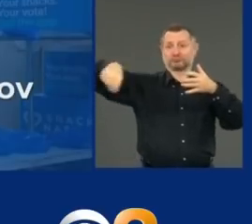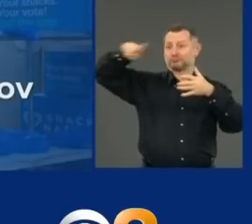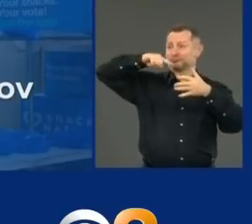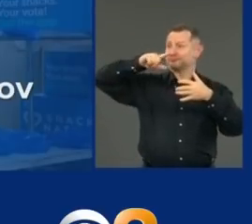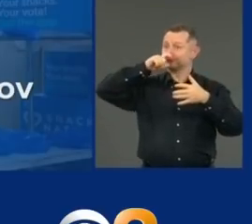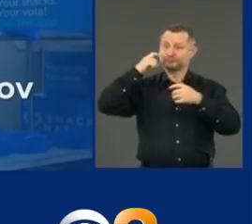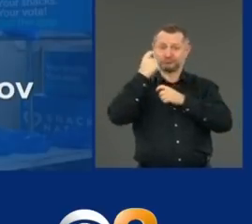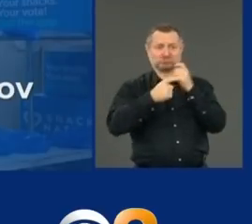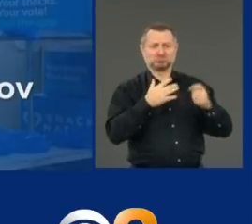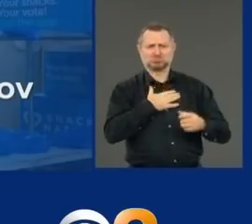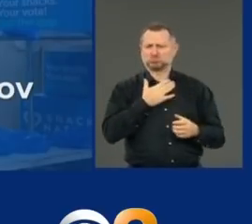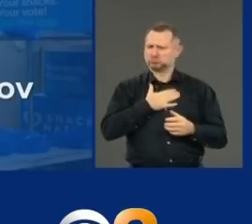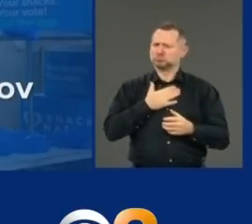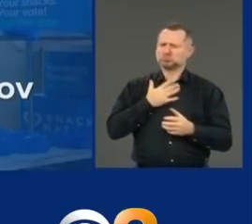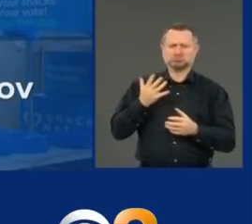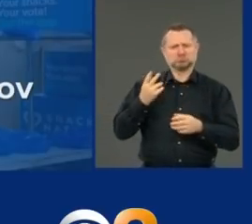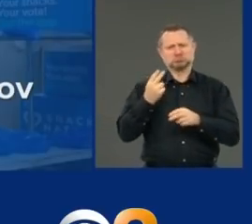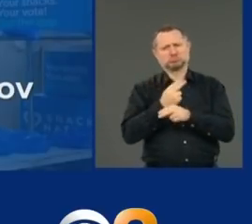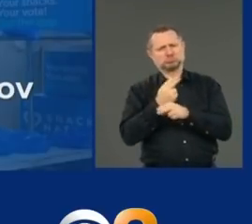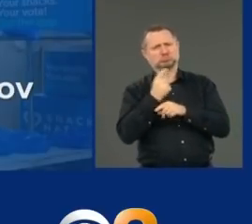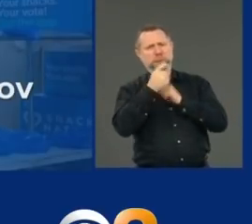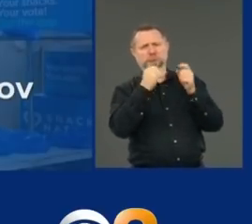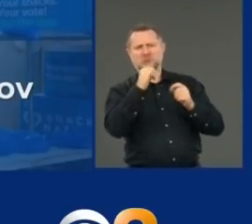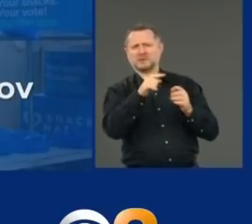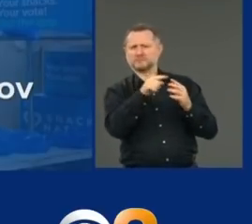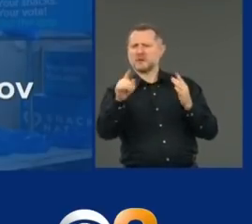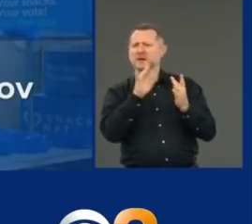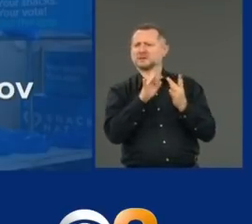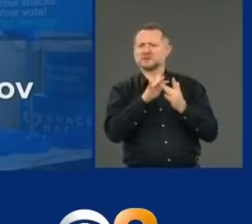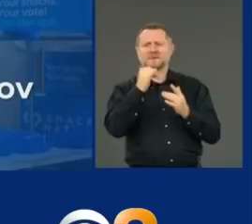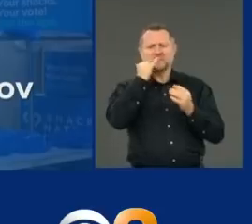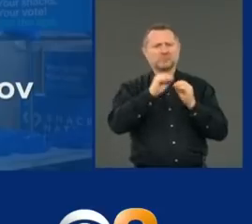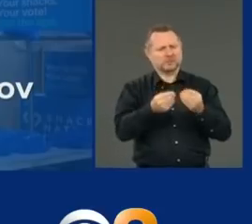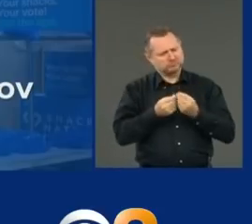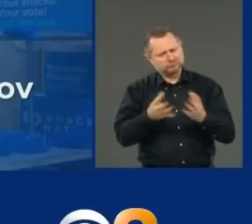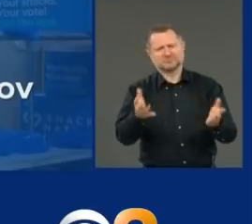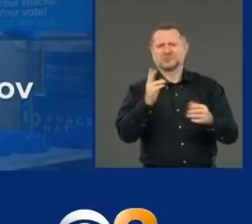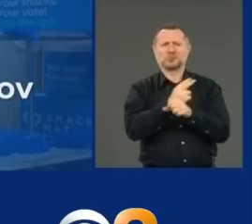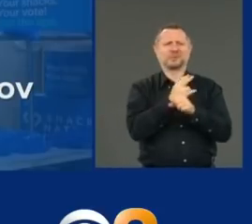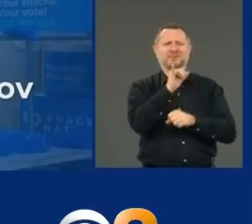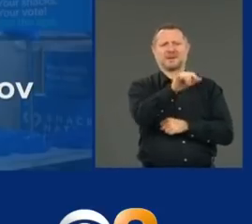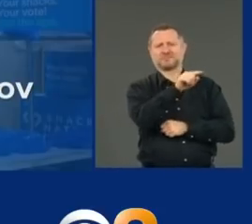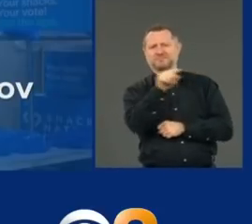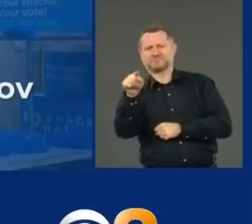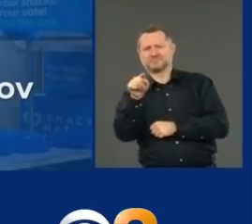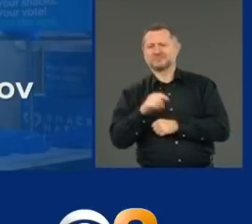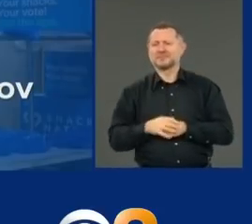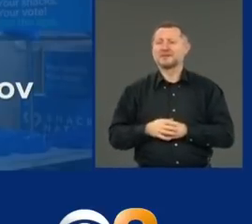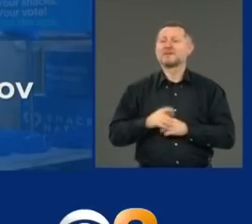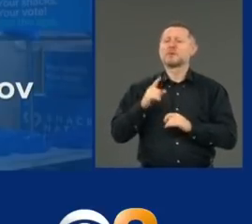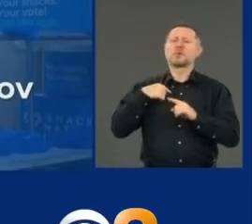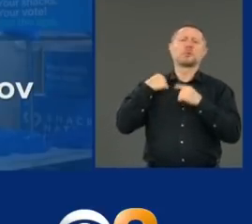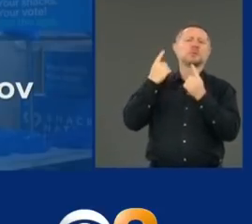SKYROCKETED. THAT IS TRUE ACROSS THE STATE AND HERE ON LONG ISLAND. WE ENCOURAGE PEOPLE AND PHILANTHROPIES WHO